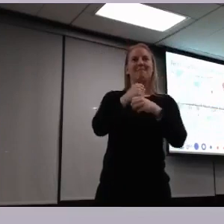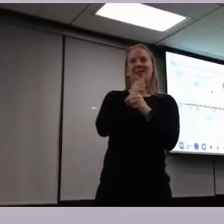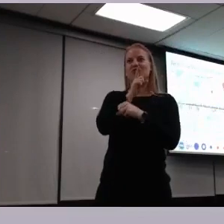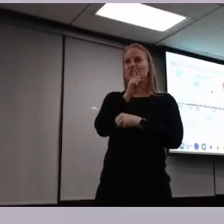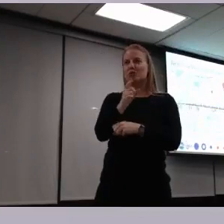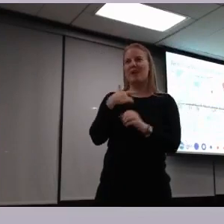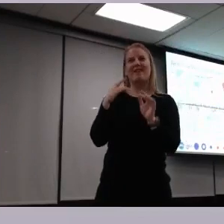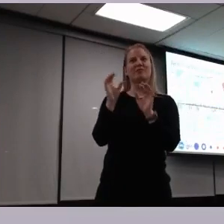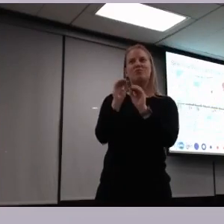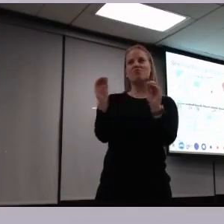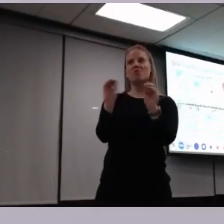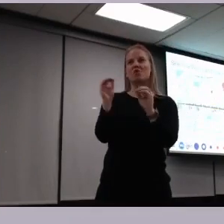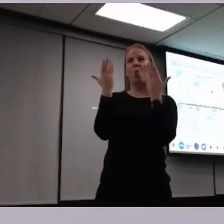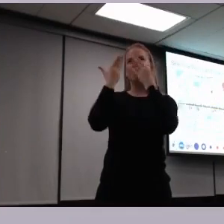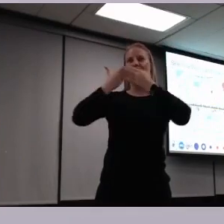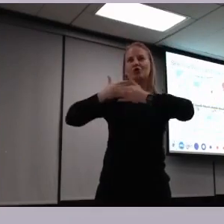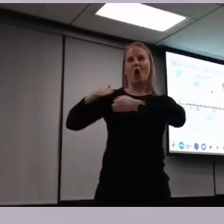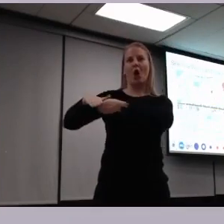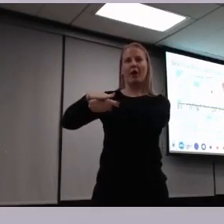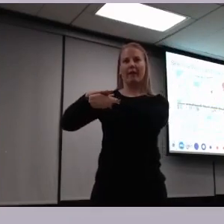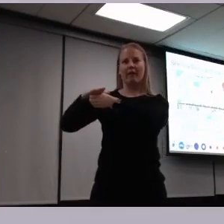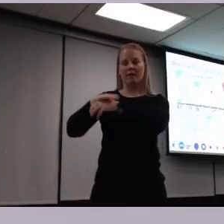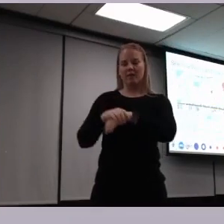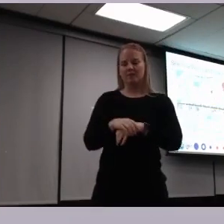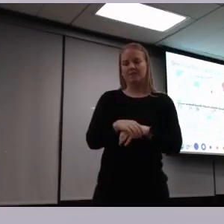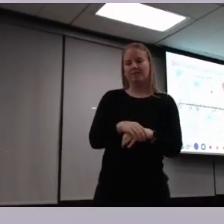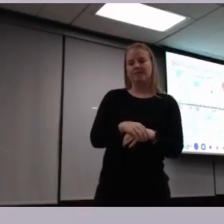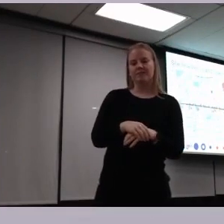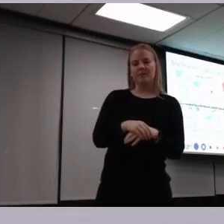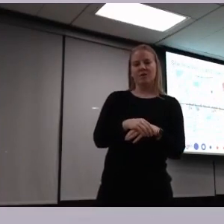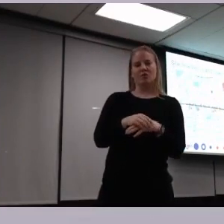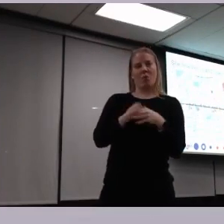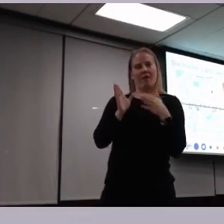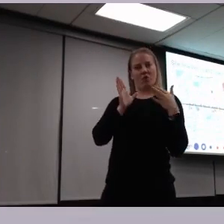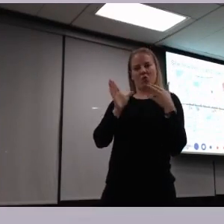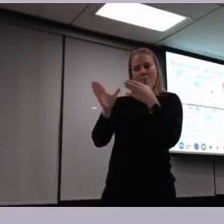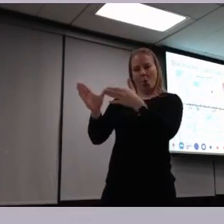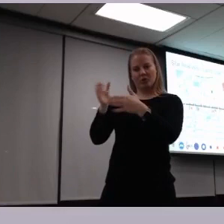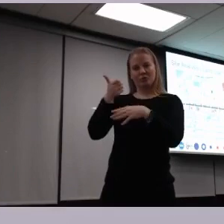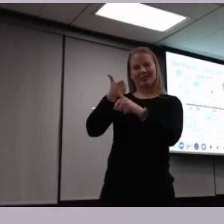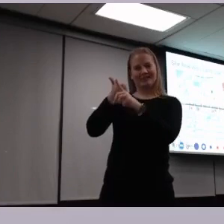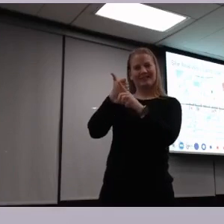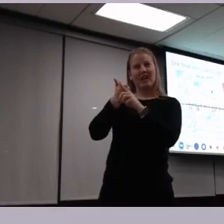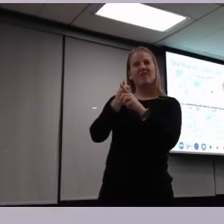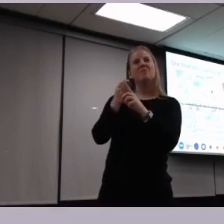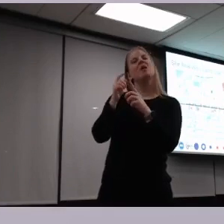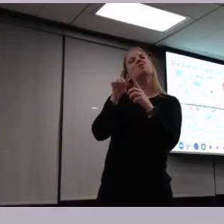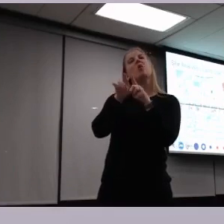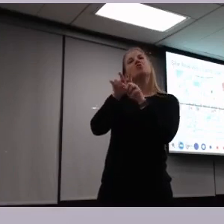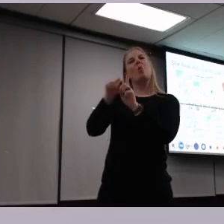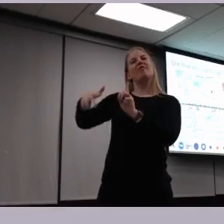So beyond the corridor itself, we start to look at the surrounding context and the relationship of the corridor to that neighborhood.